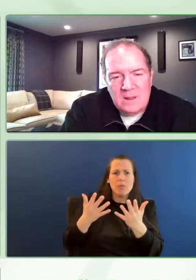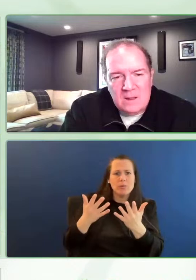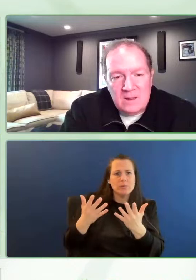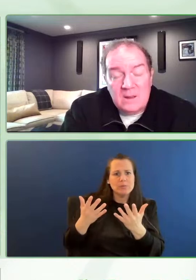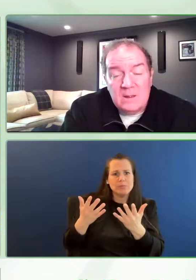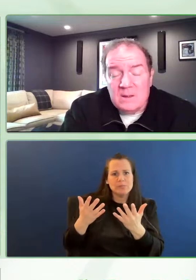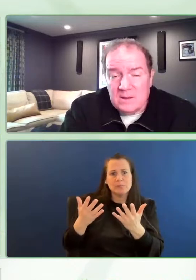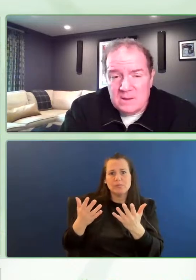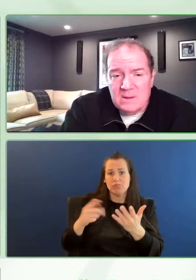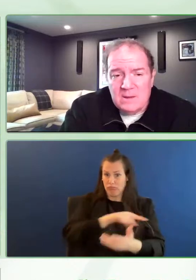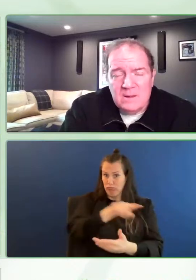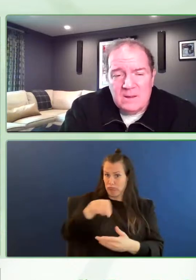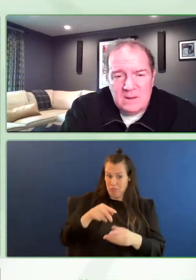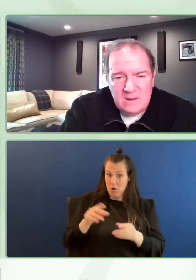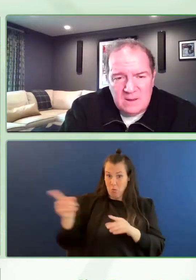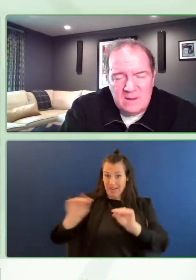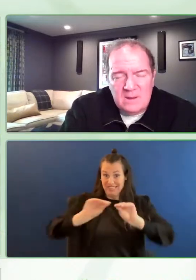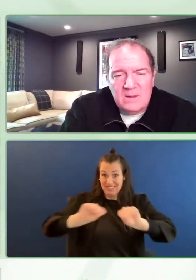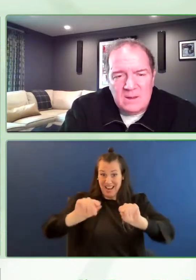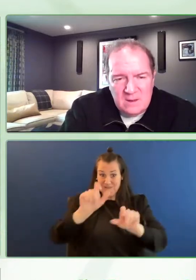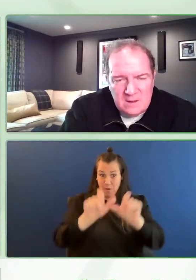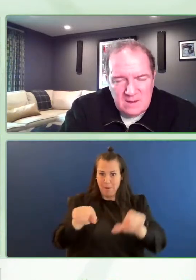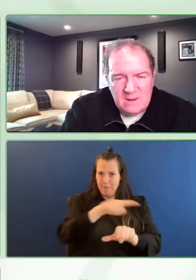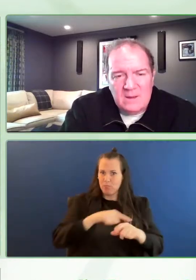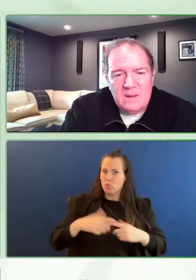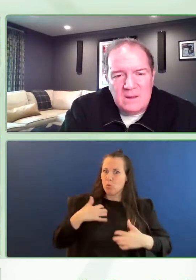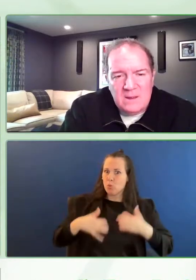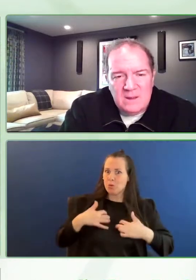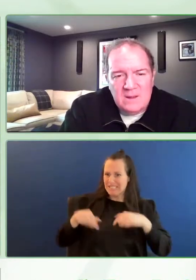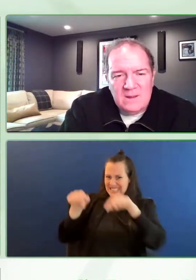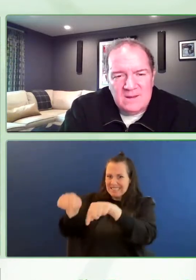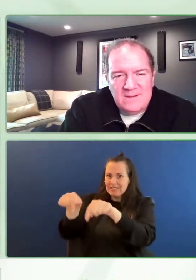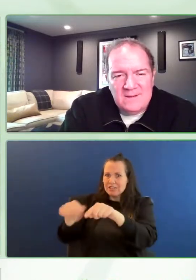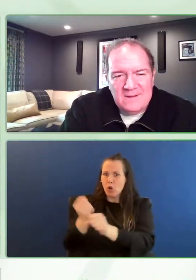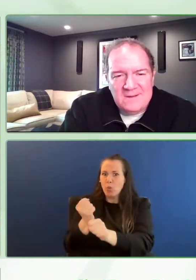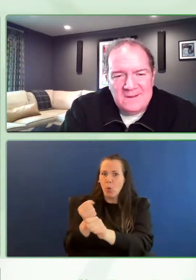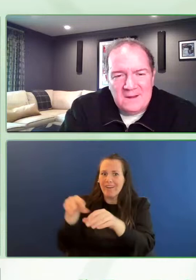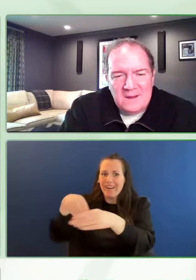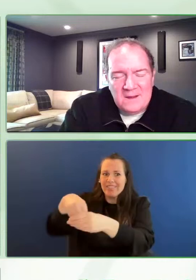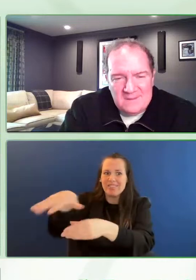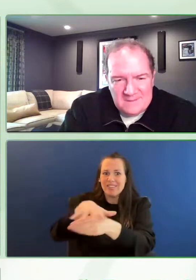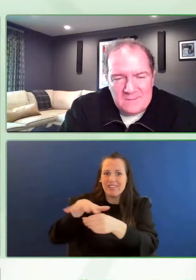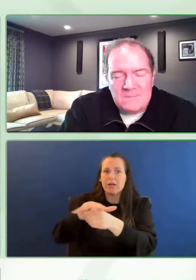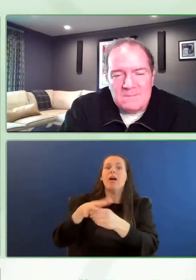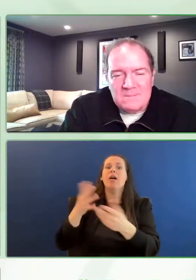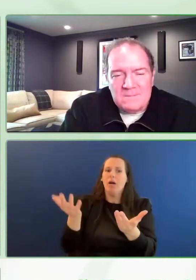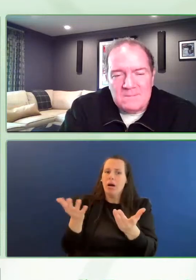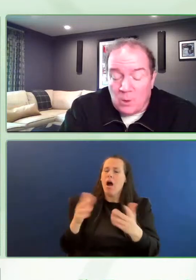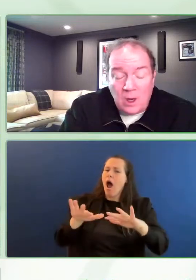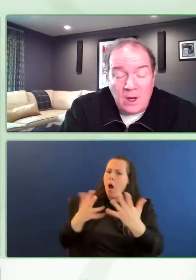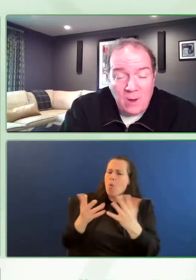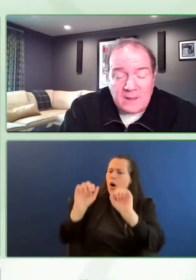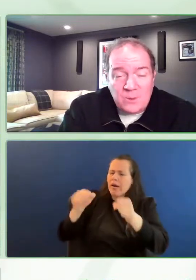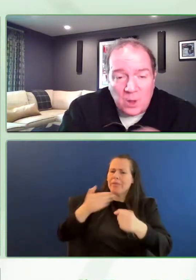it's caregivers, family, it's the whole community. am I correct? You are correct.